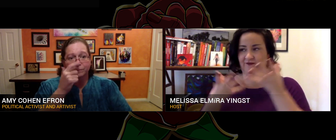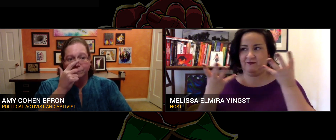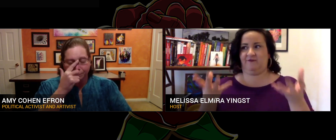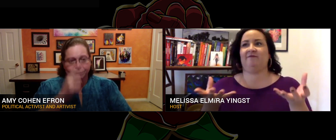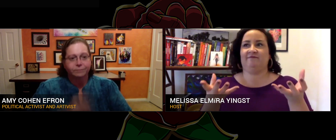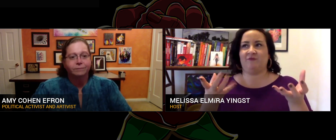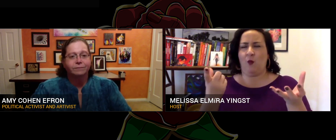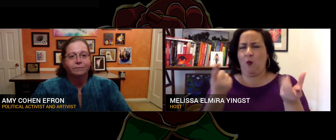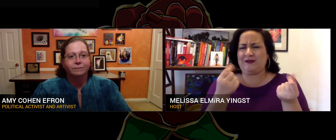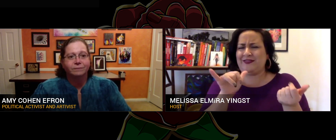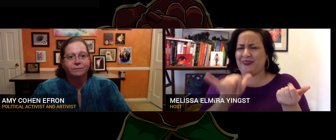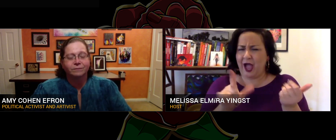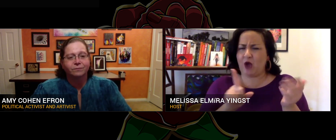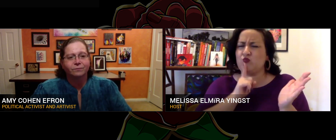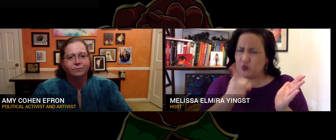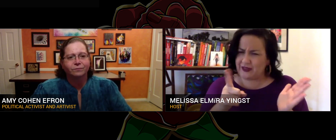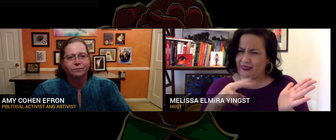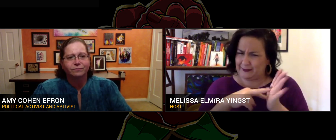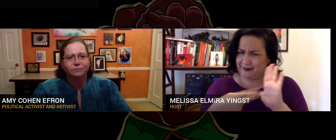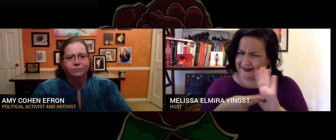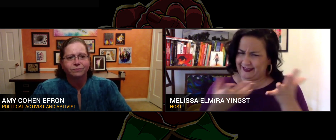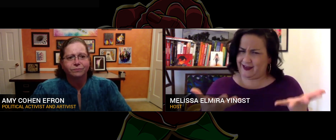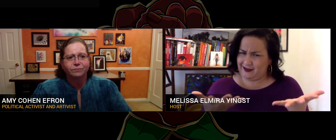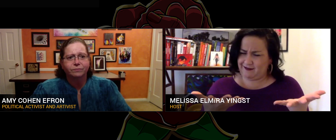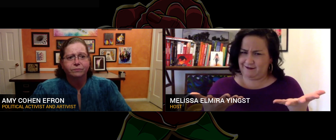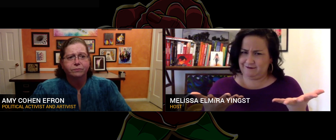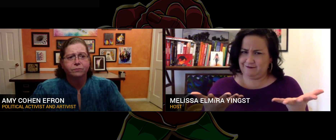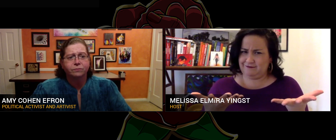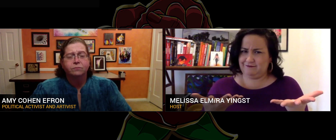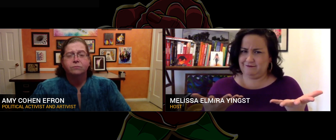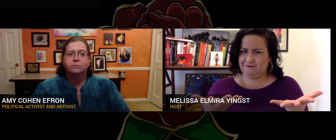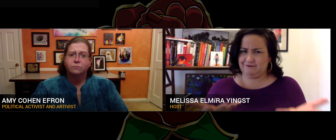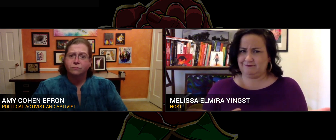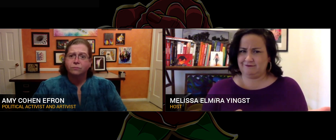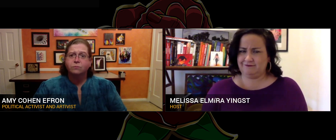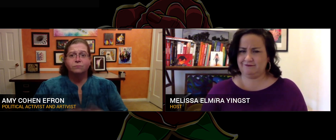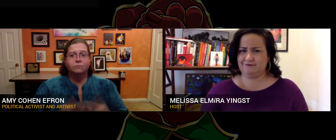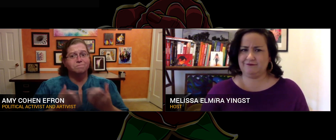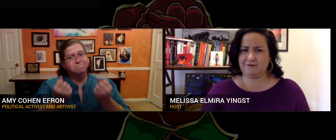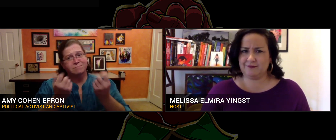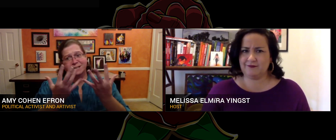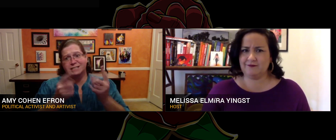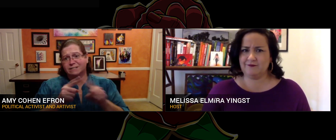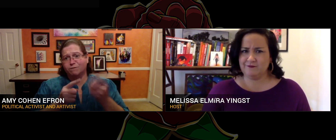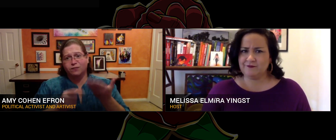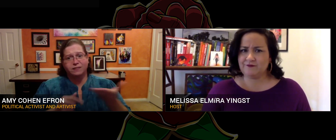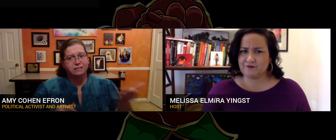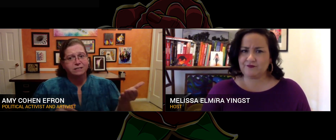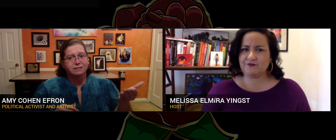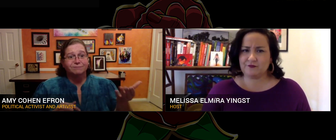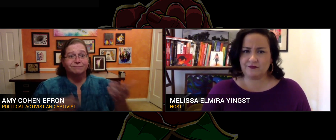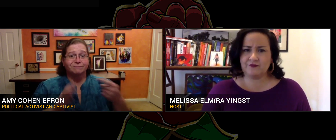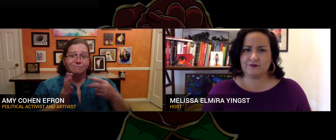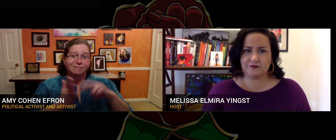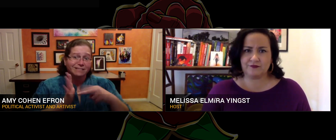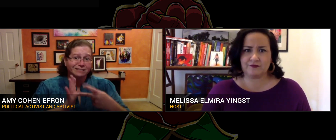Yes. What does that really mean? Many different things.